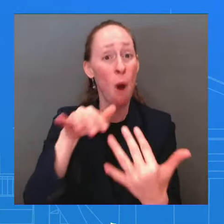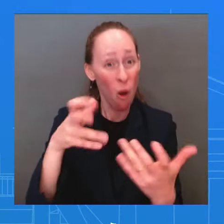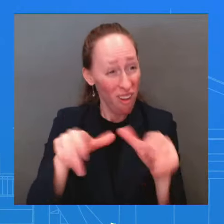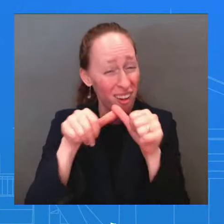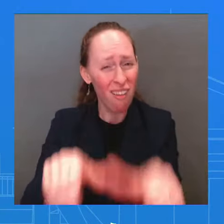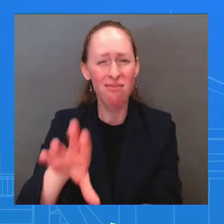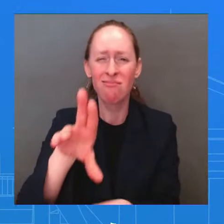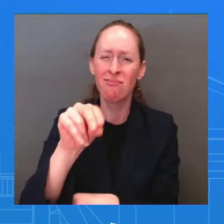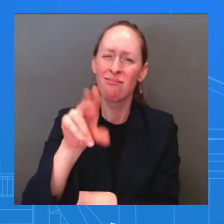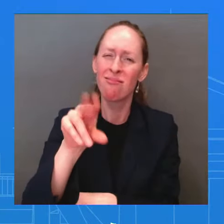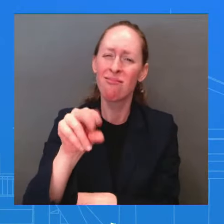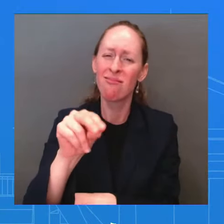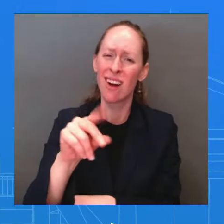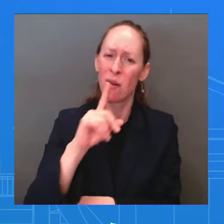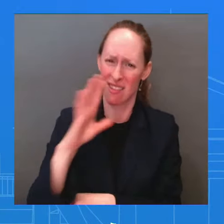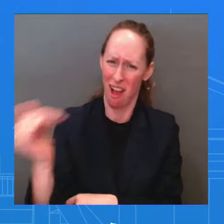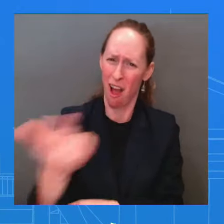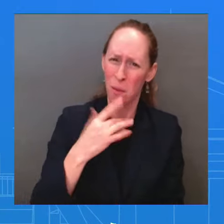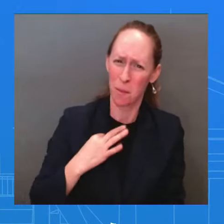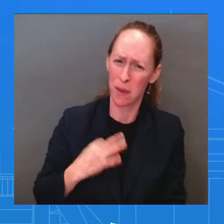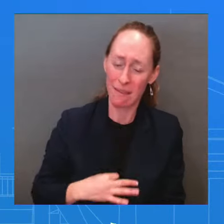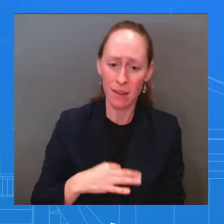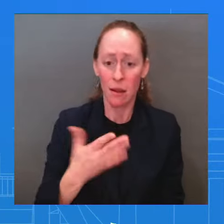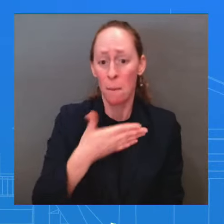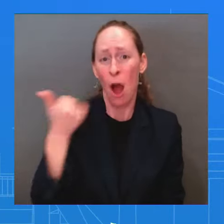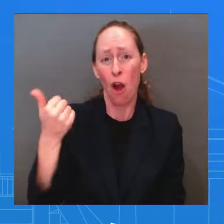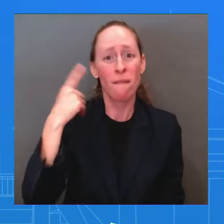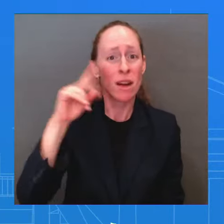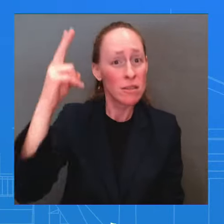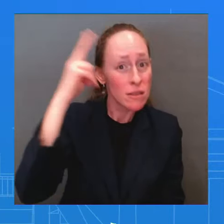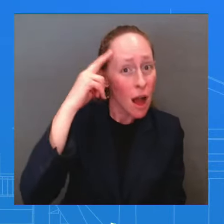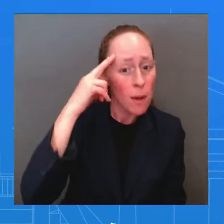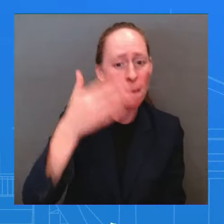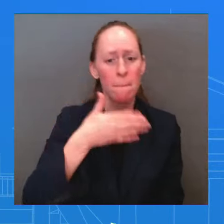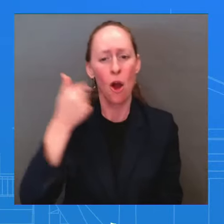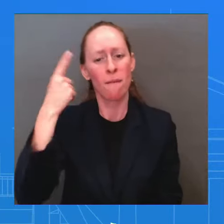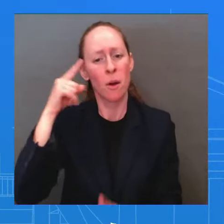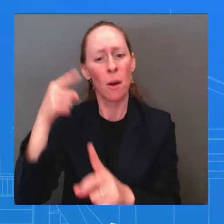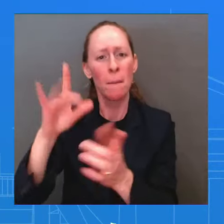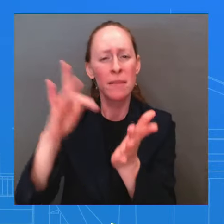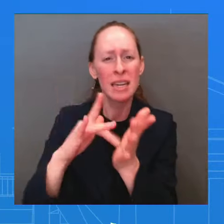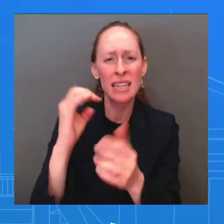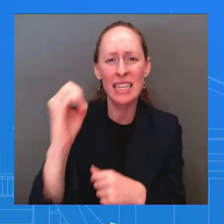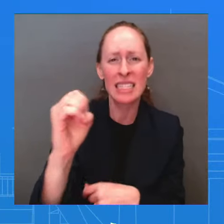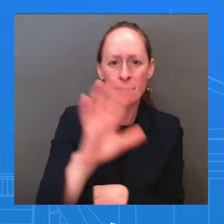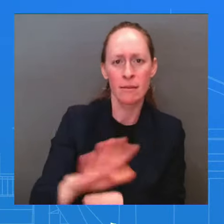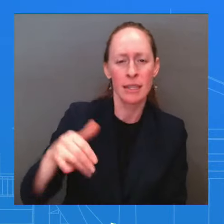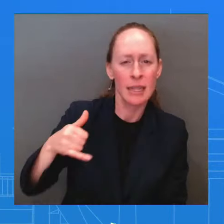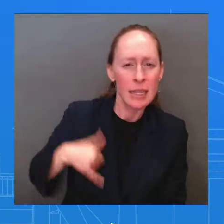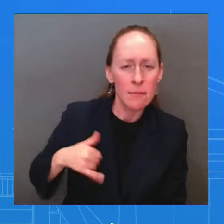It'd be good for the rest of the countries in the region. It would certainly be good for the Yemeni people. And it would be good for the cause of peace and stability across the Middle East.